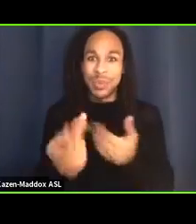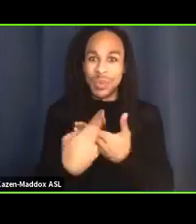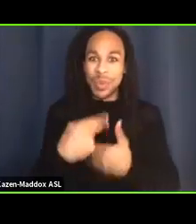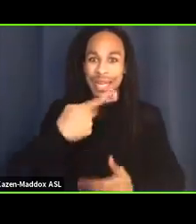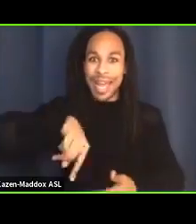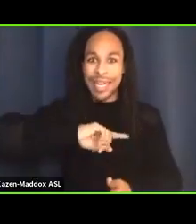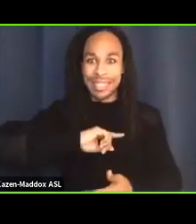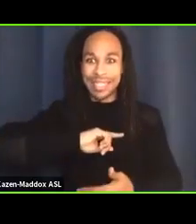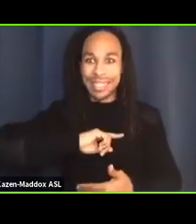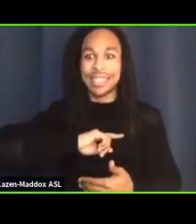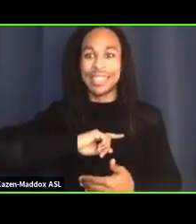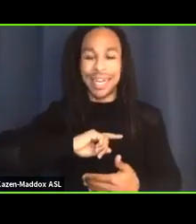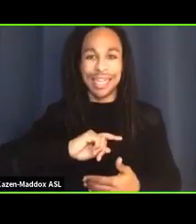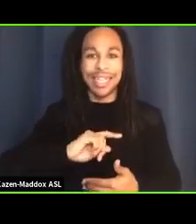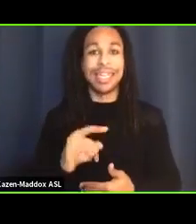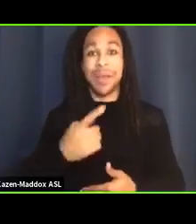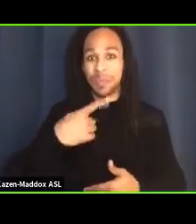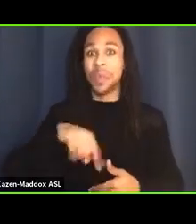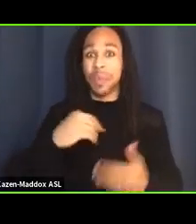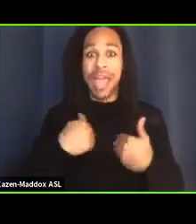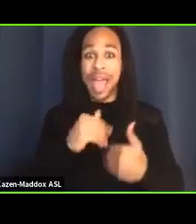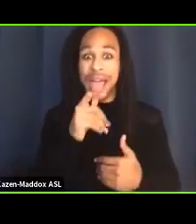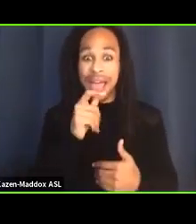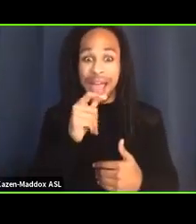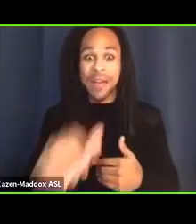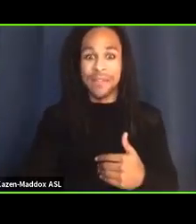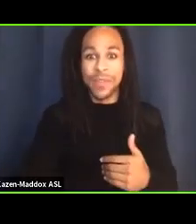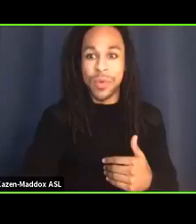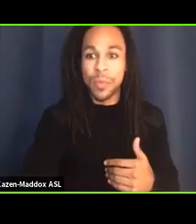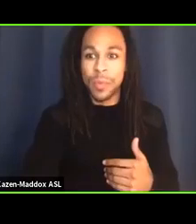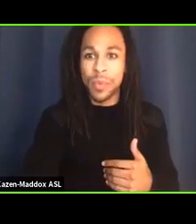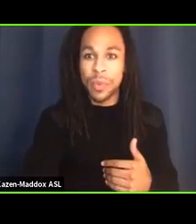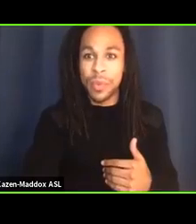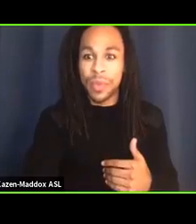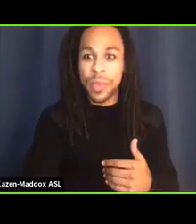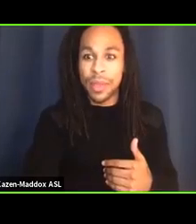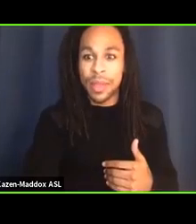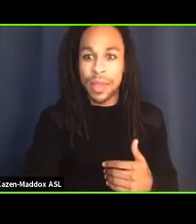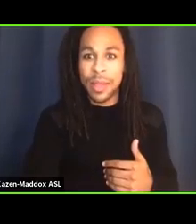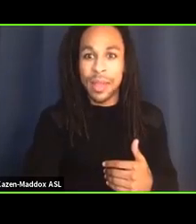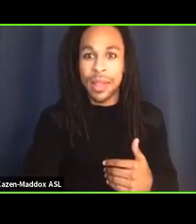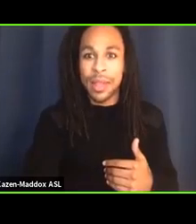revealed the necessity of their work and how we will need to think about and strategize